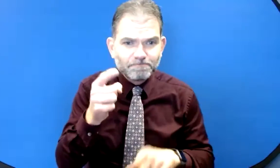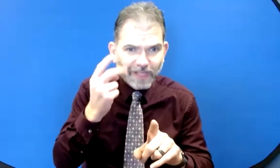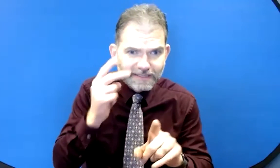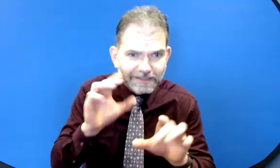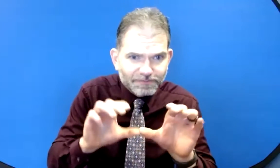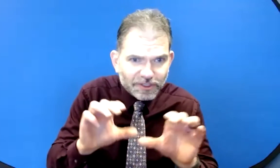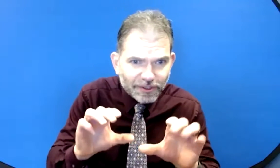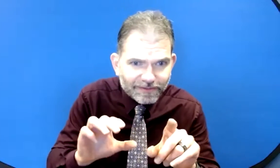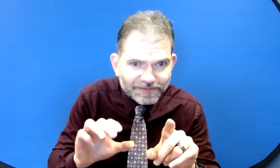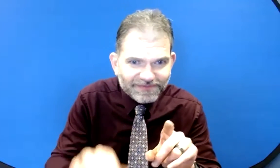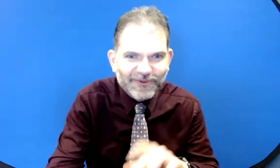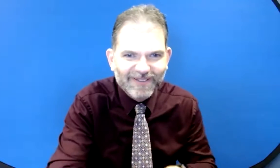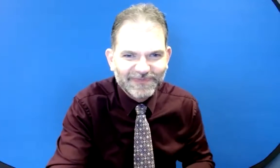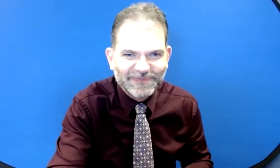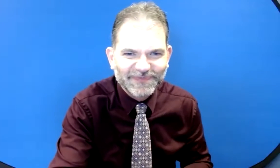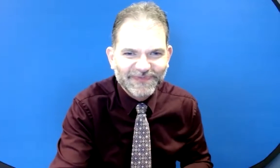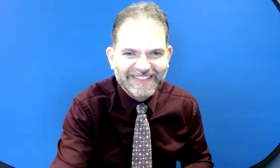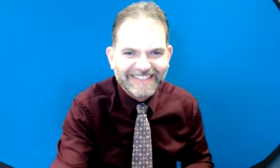ASL Interpreter: and it's interesting. ASL Interpreter: Just check in the chat